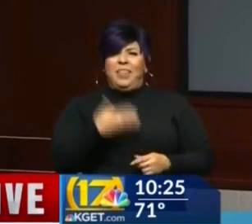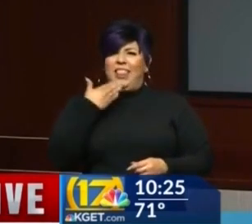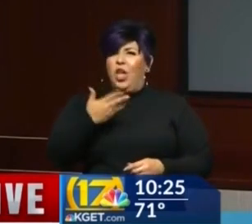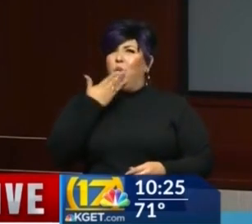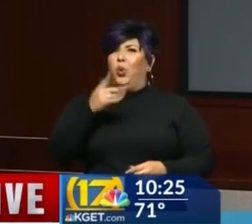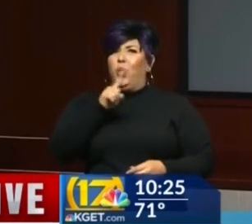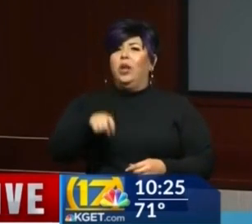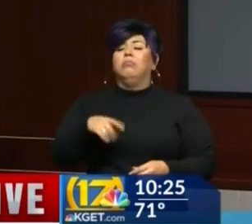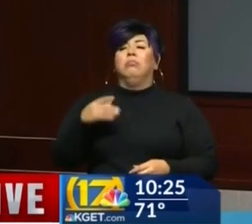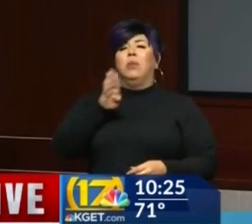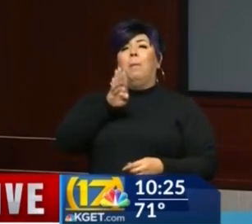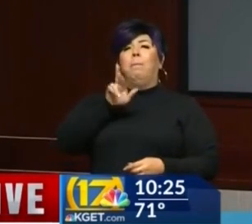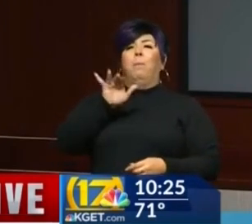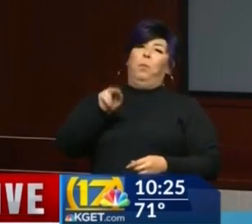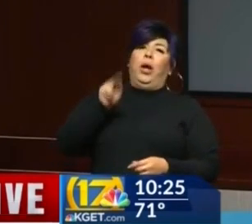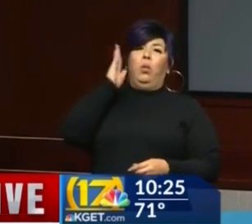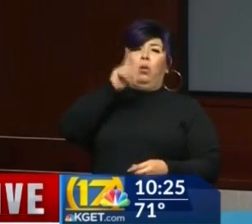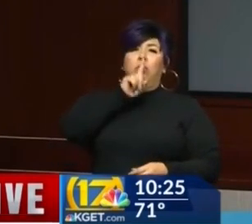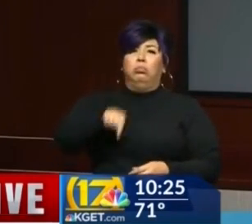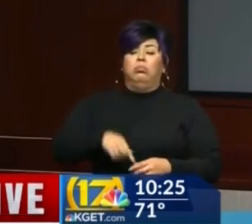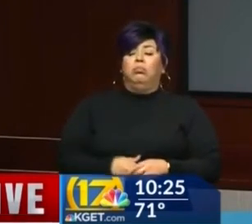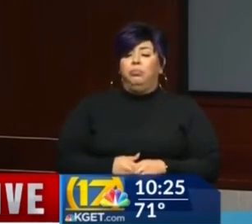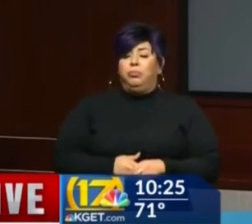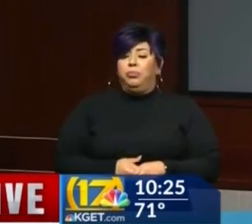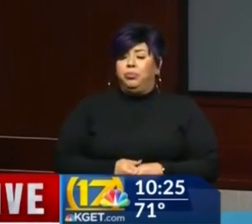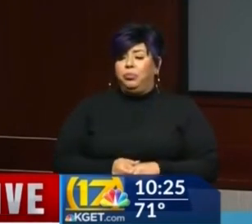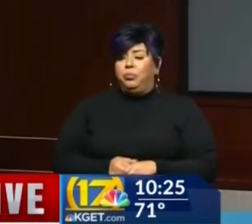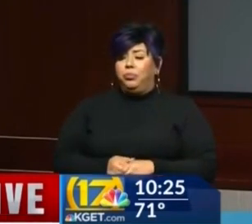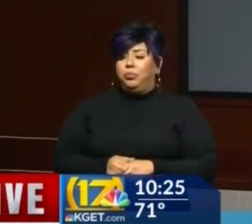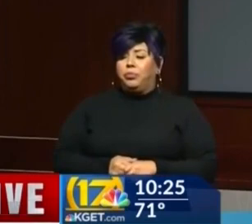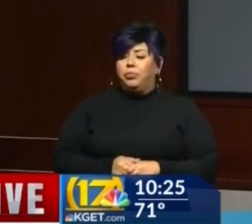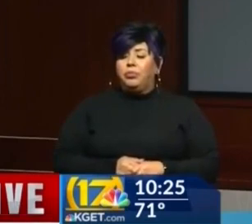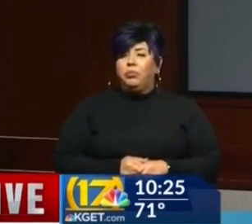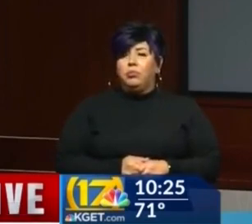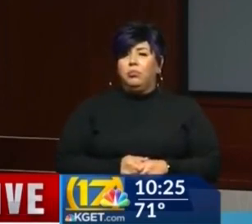THINGS OF THAT NATURE SAYING WHAT WILL THEY BE ABLE TO DO ON TUESDAY AND WHAT HAS THE EFFORT BEEN SO FAR?